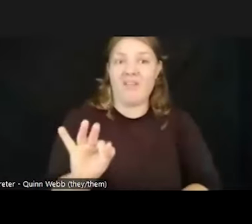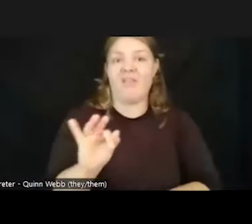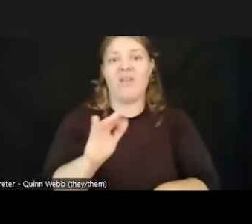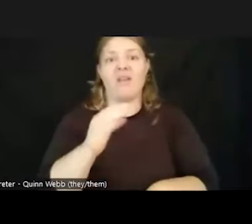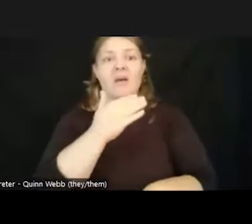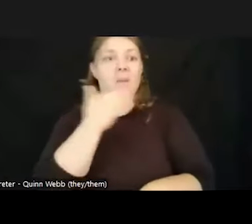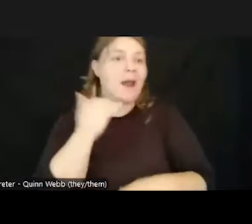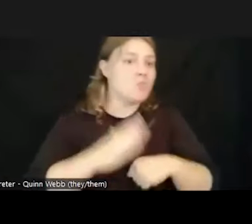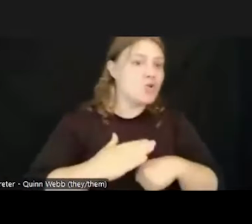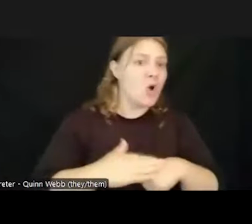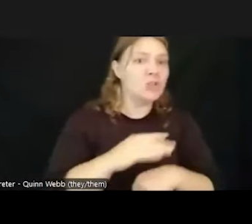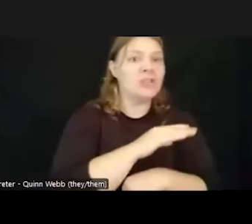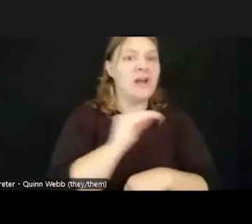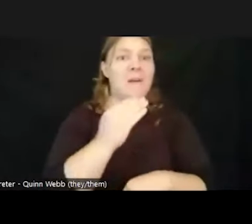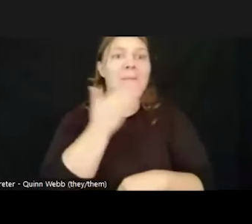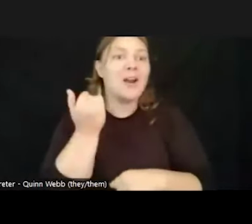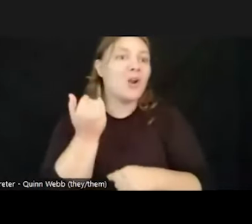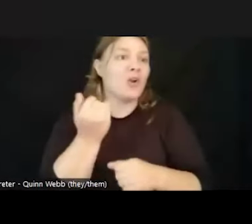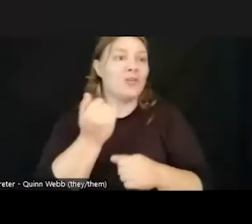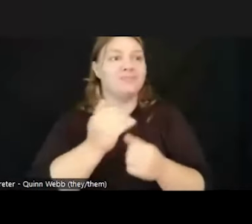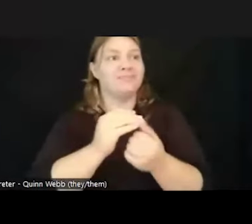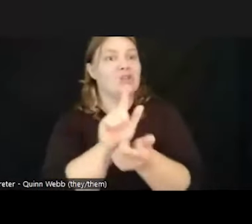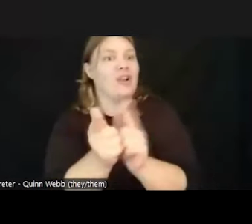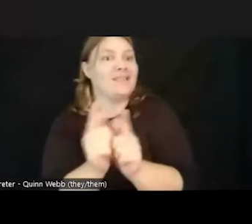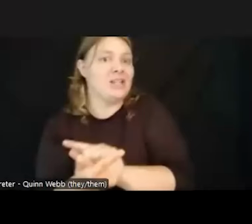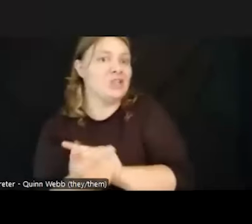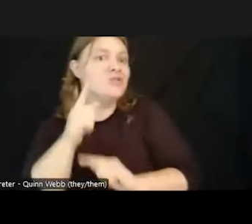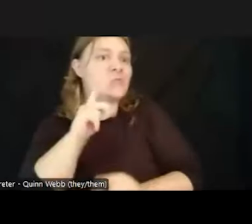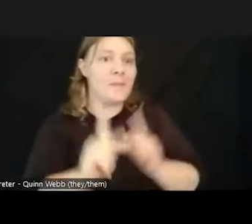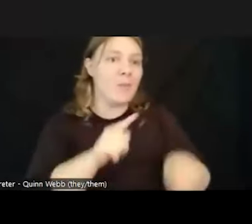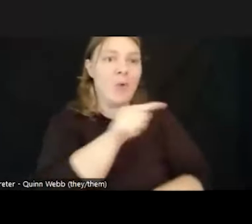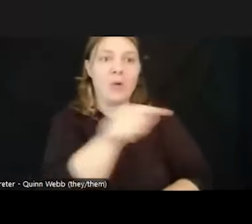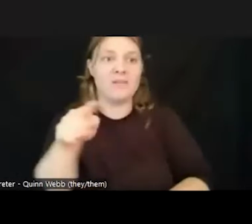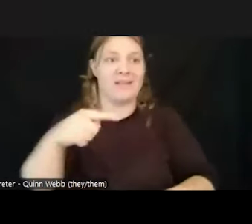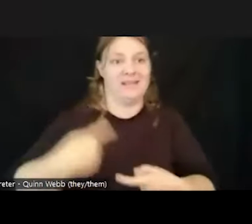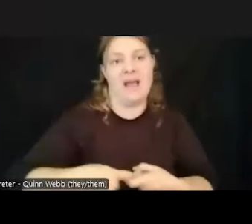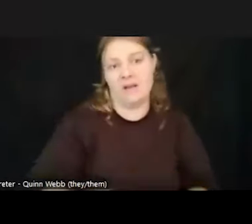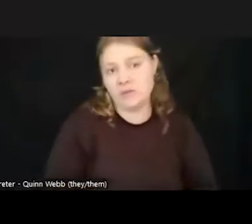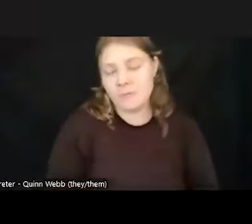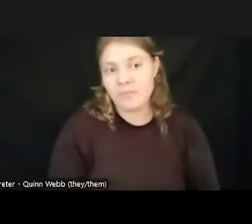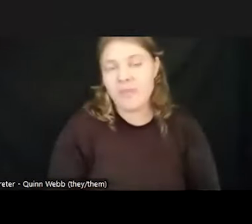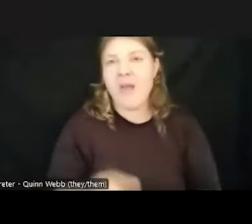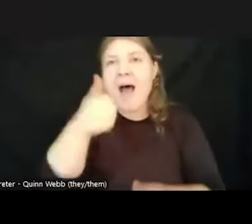and I remember even when we talk about language access I remember you know information that was